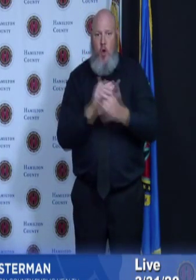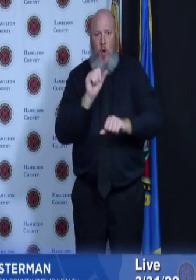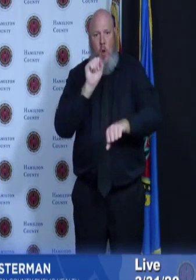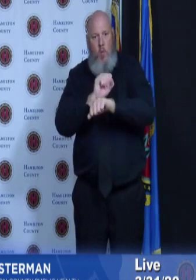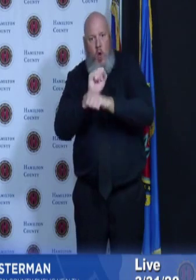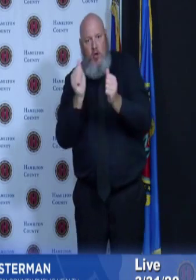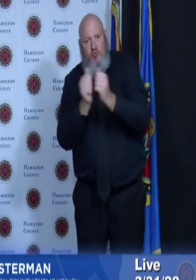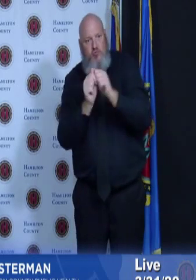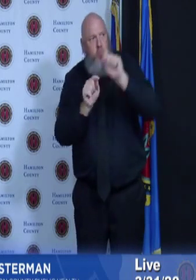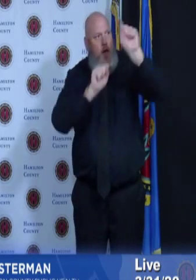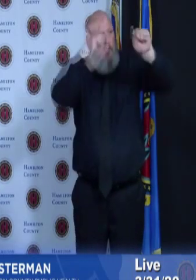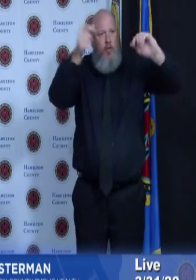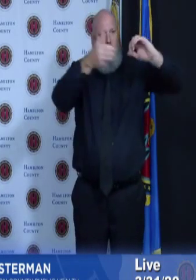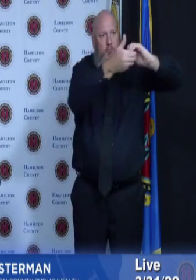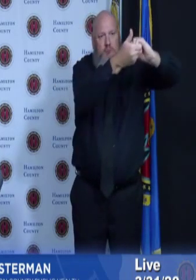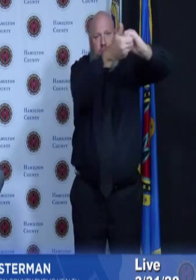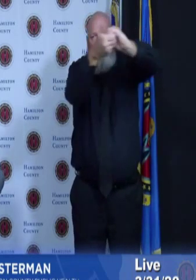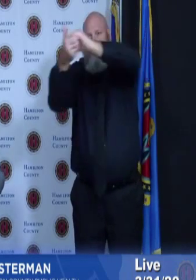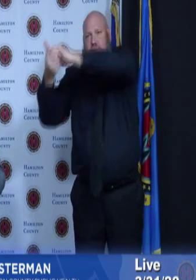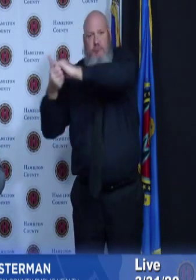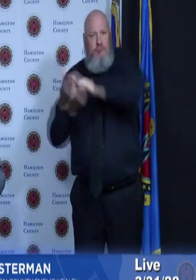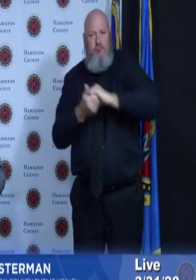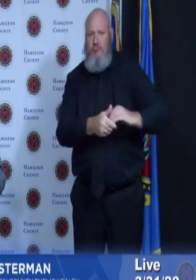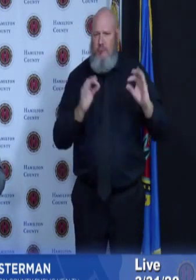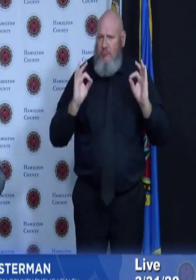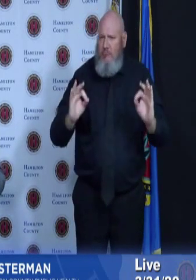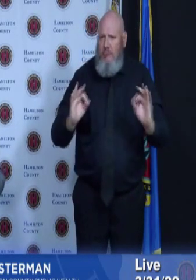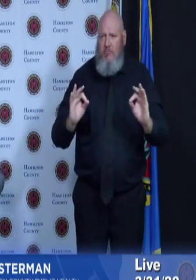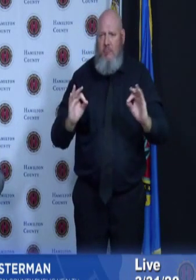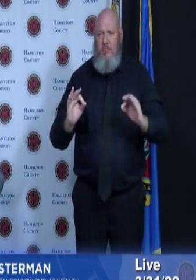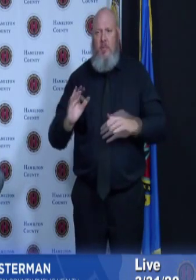cases increase it's not a matter of if they increase we know they are coming